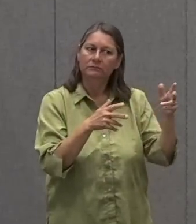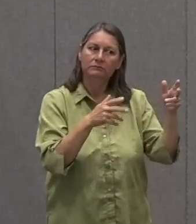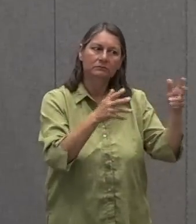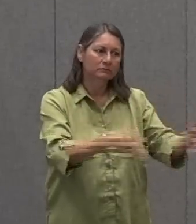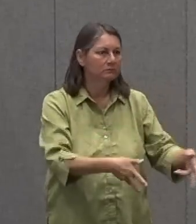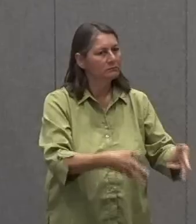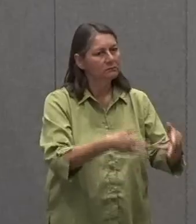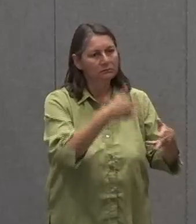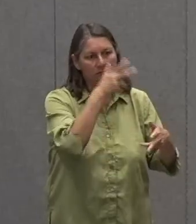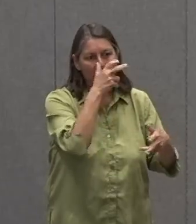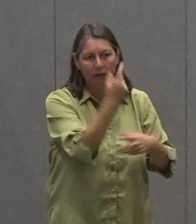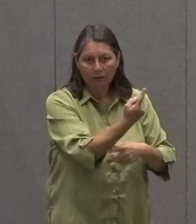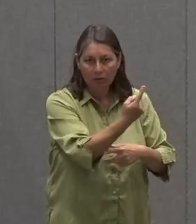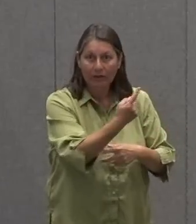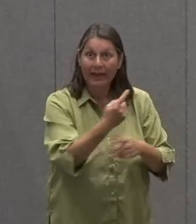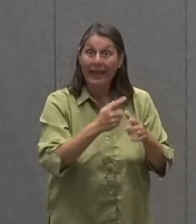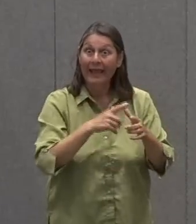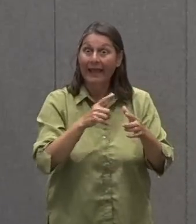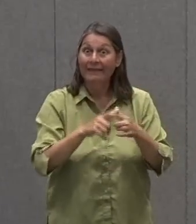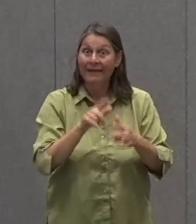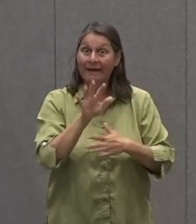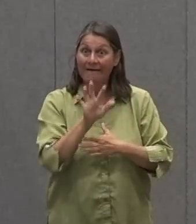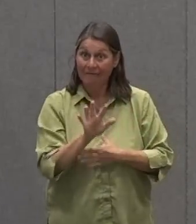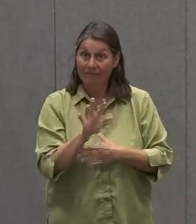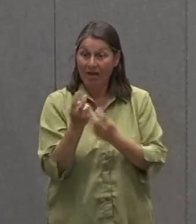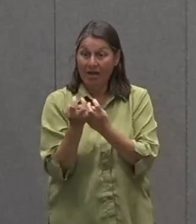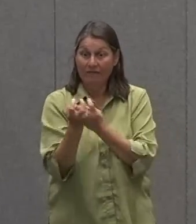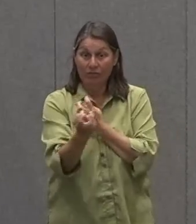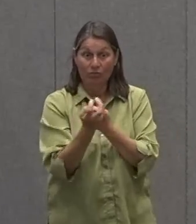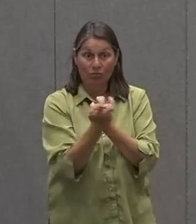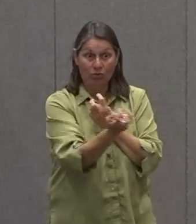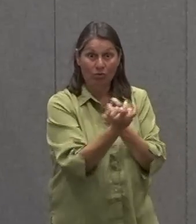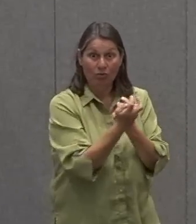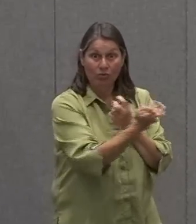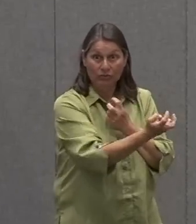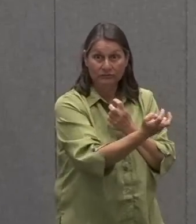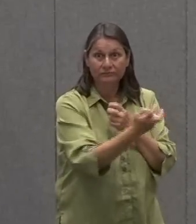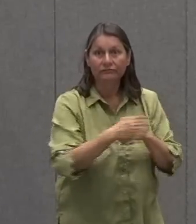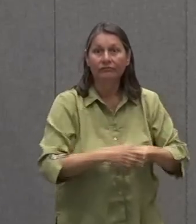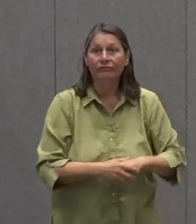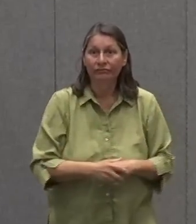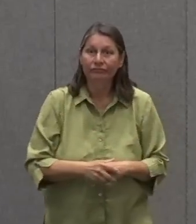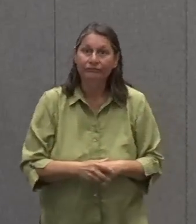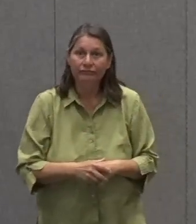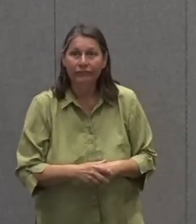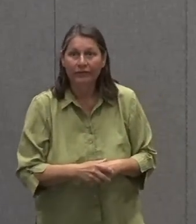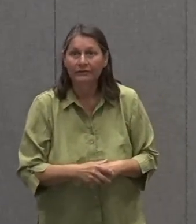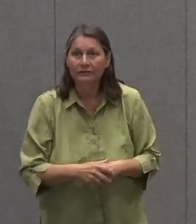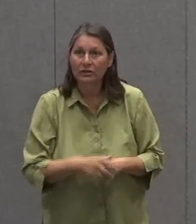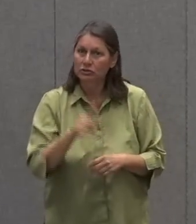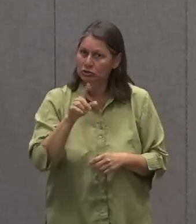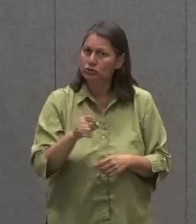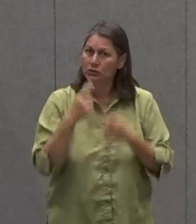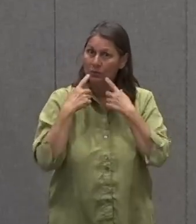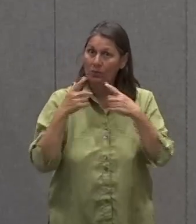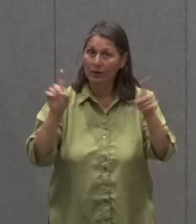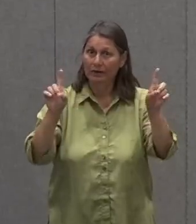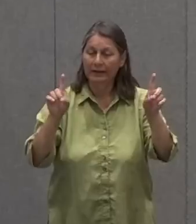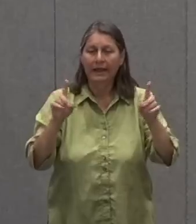Another row is sure should work this time. Then, after that, I had given you a riddle.